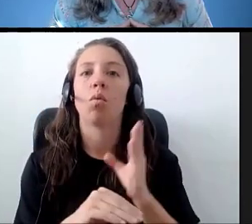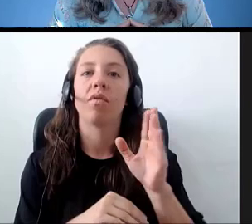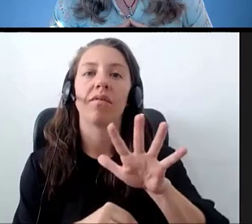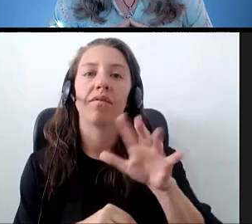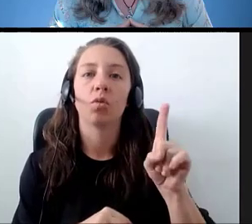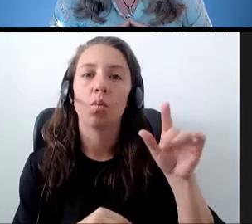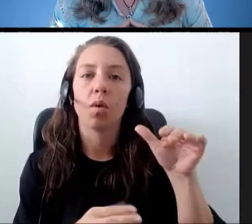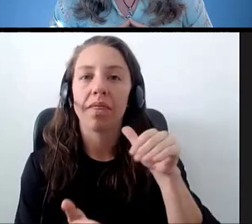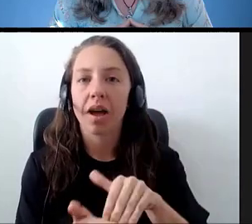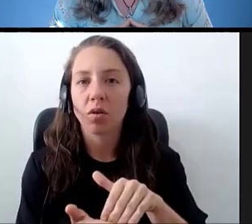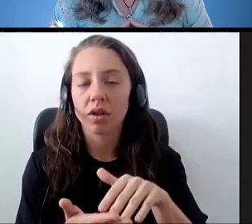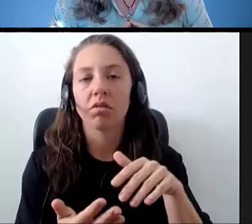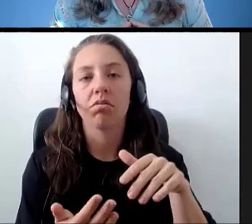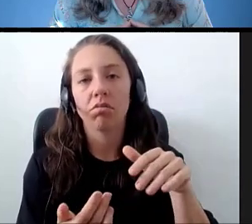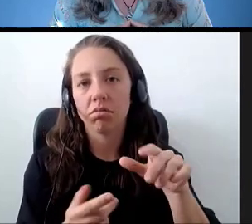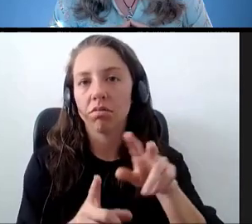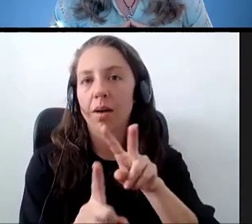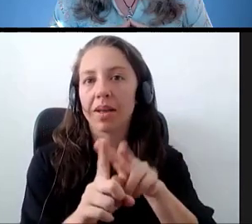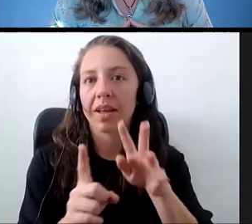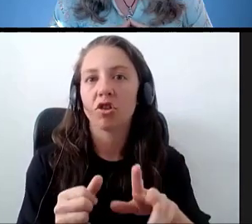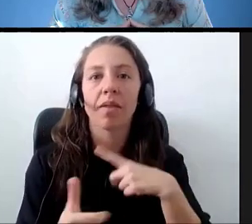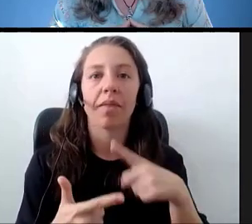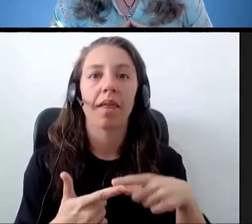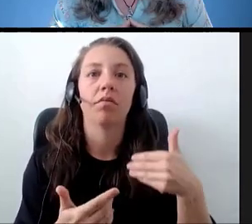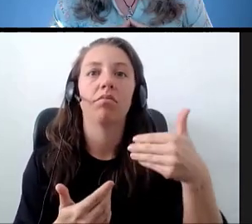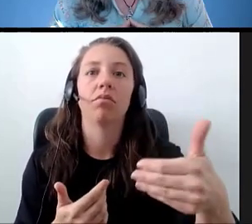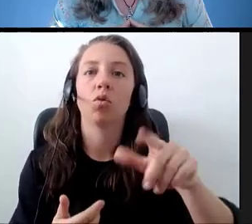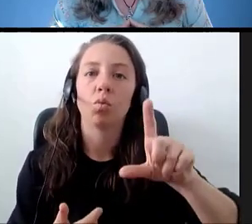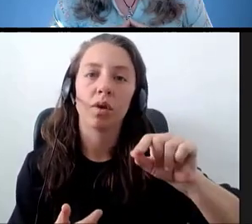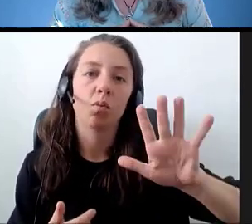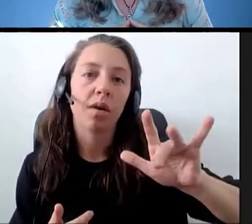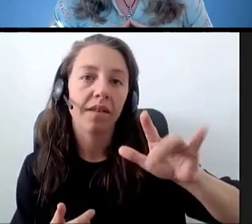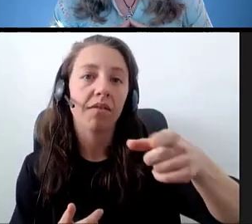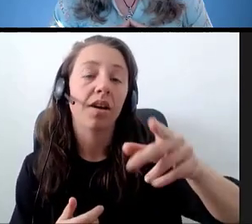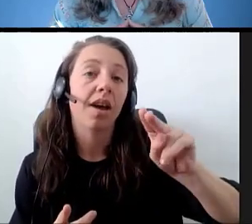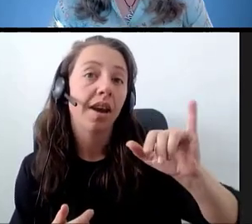Fast forward to 2025, the NIH is implementing its first change